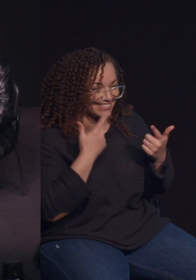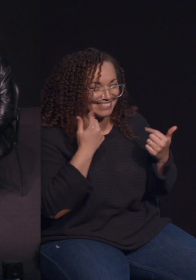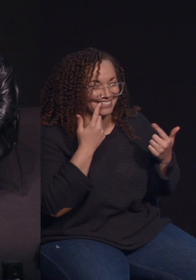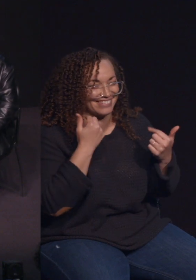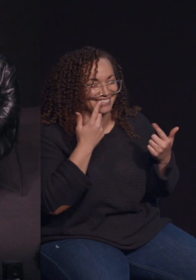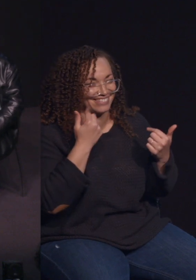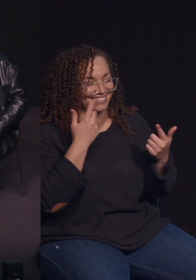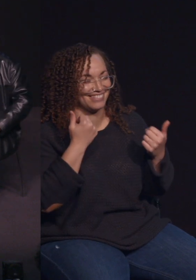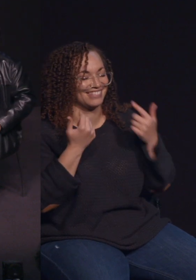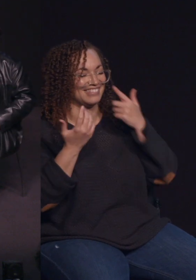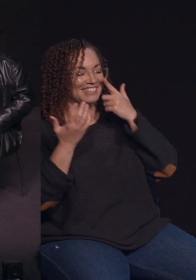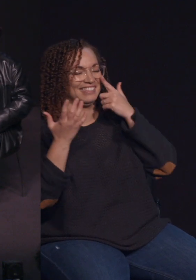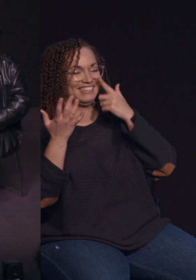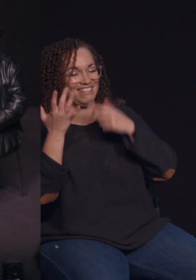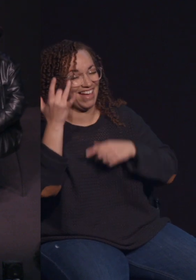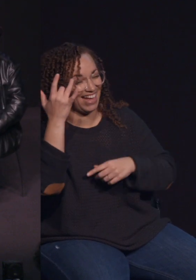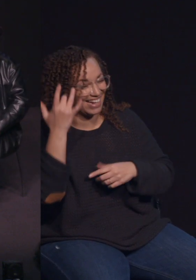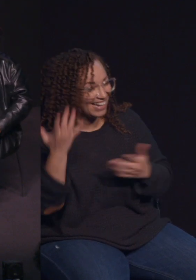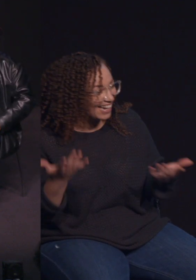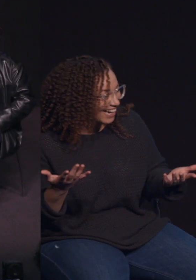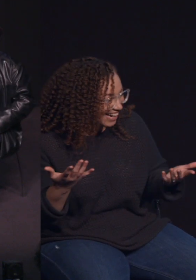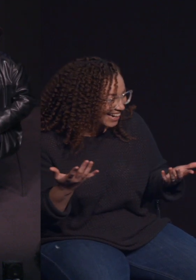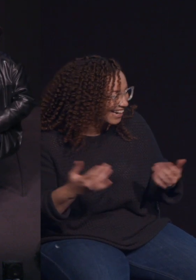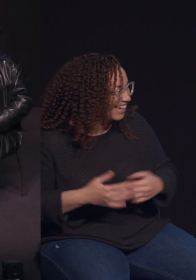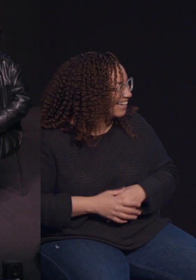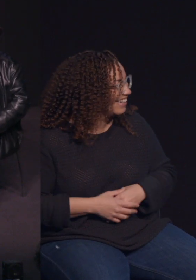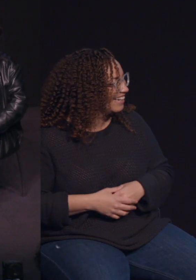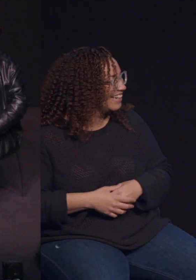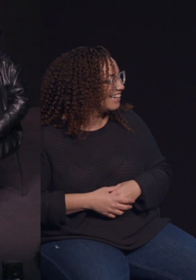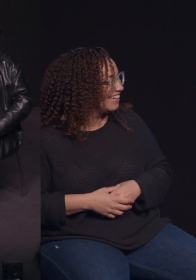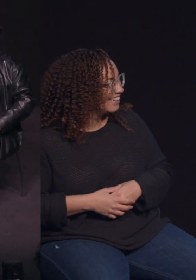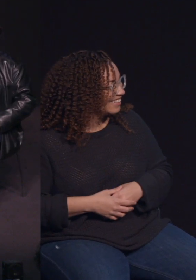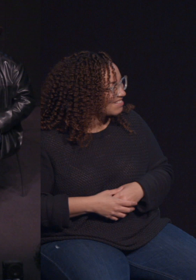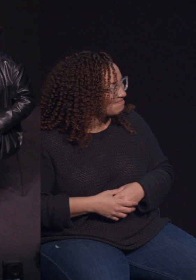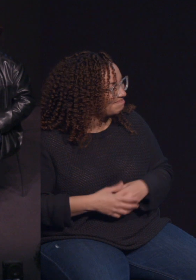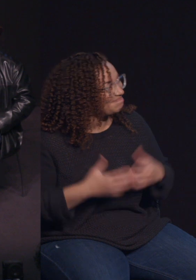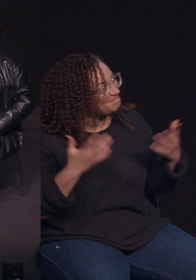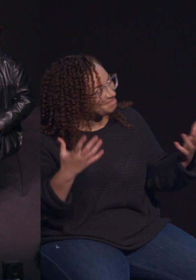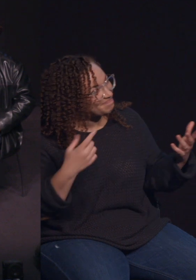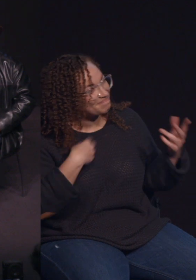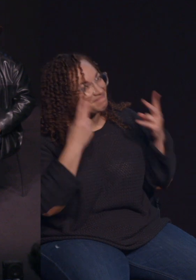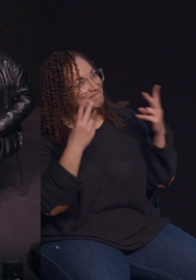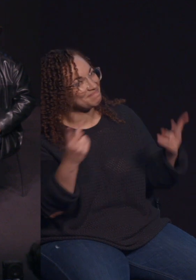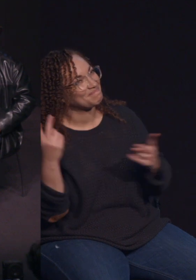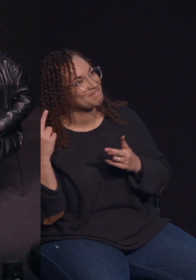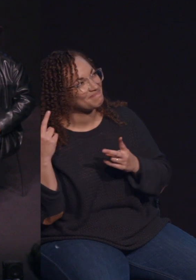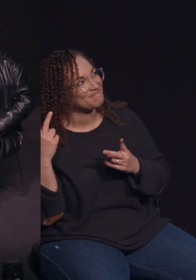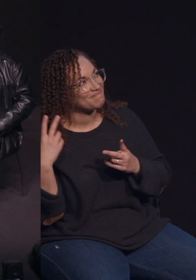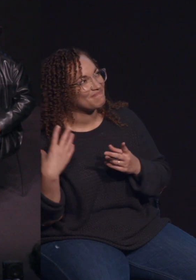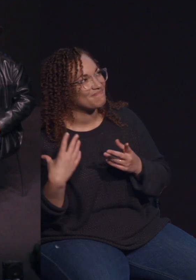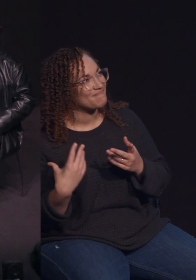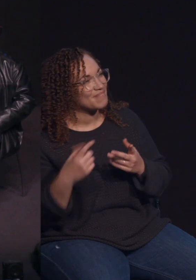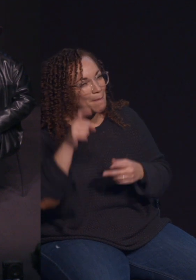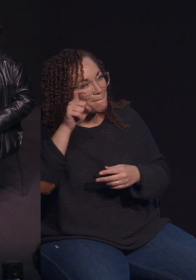Because, you know, and I go back, she must have been a good cook because the food that I eat,